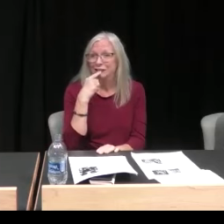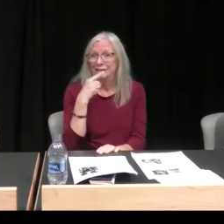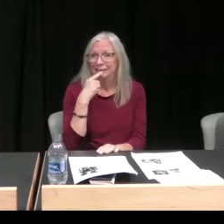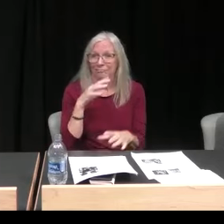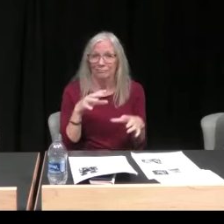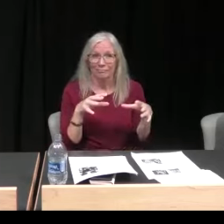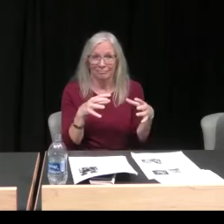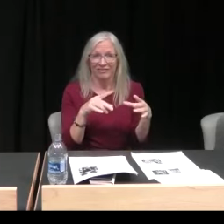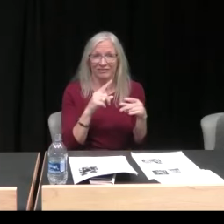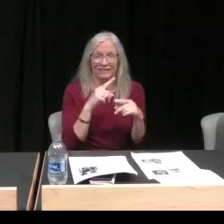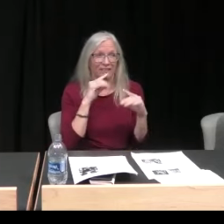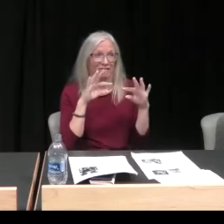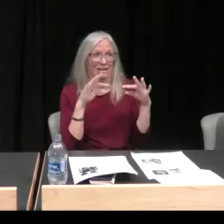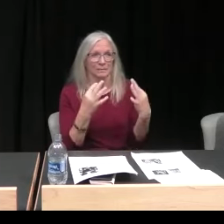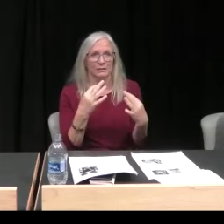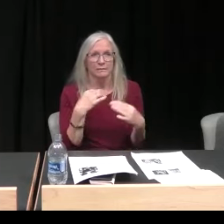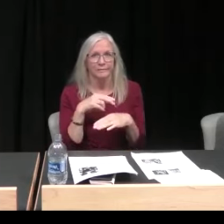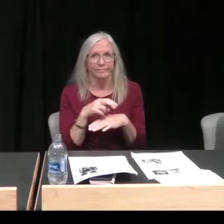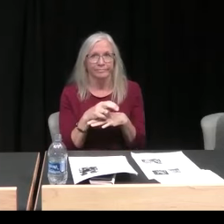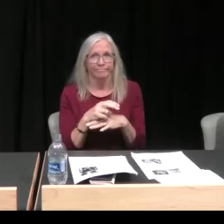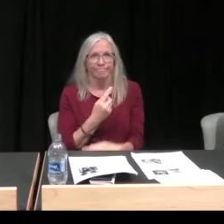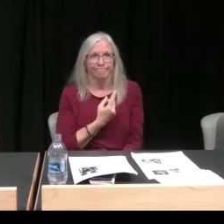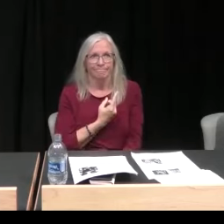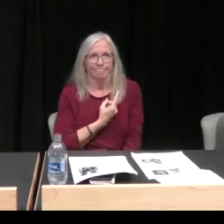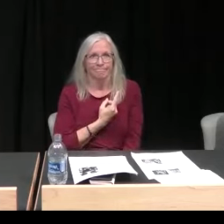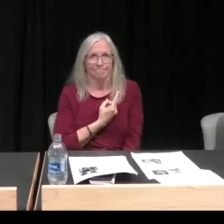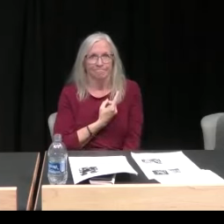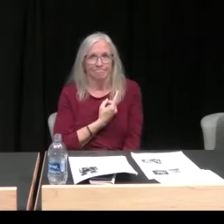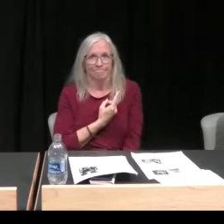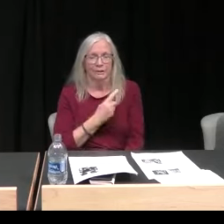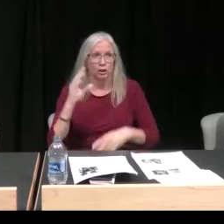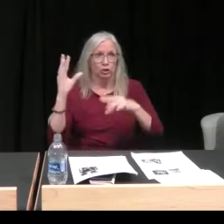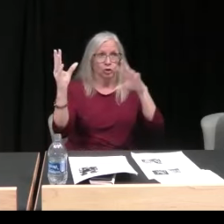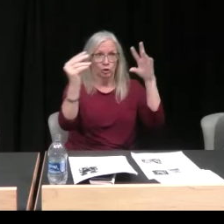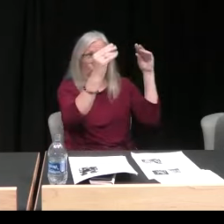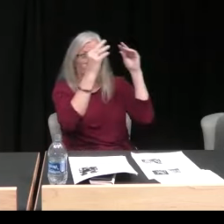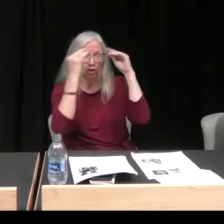more context like growing up in my experience with hearing family members being at home with